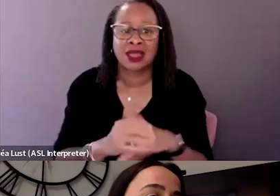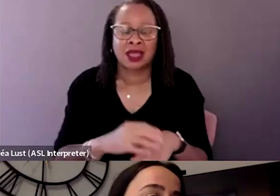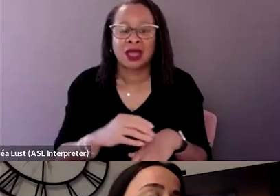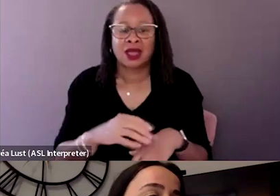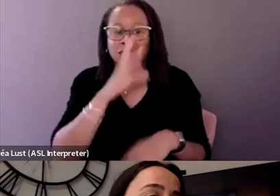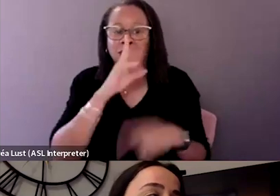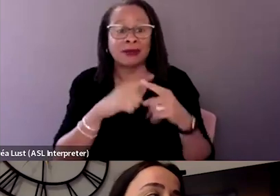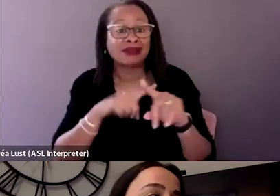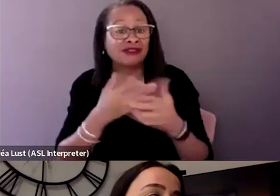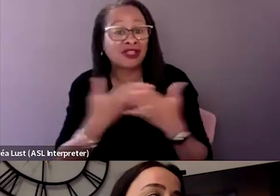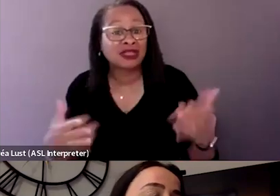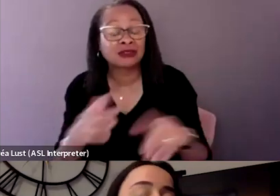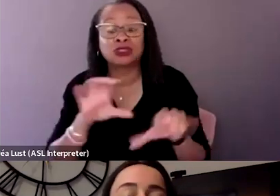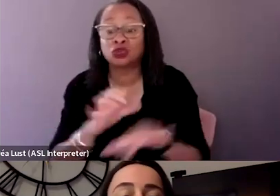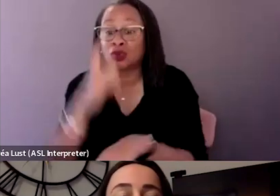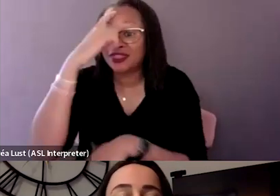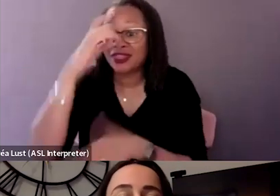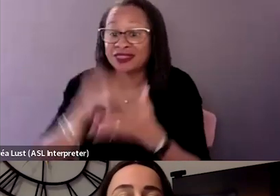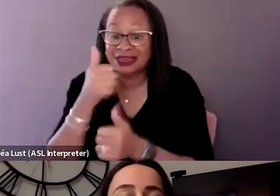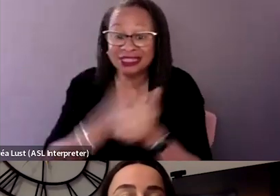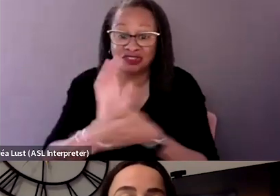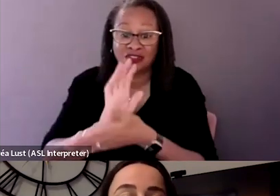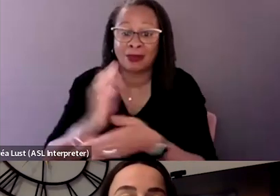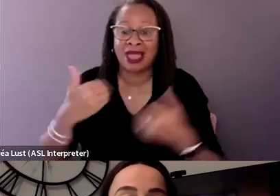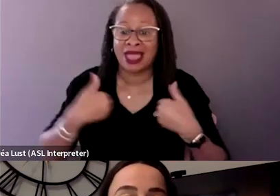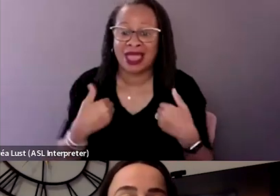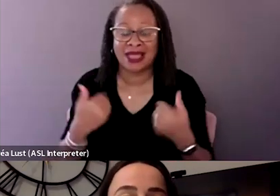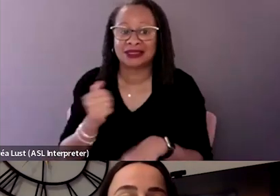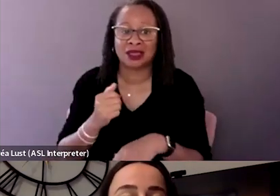do you think that each film has right money for it?